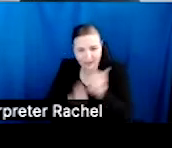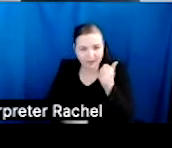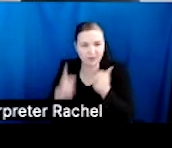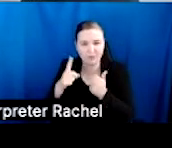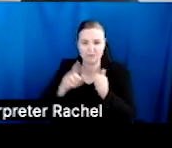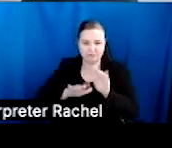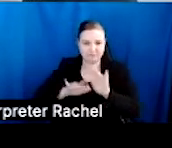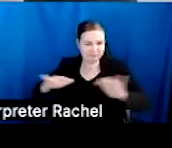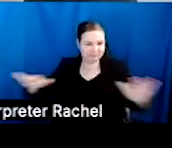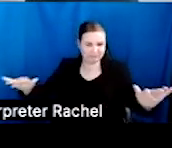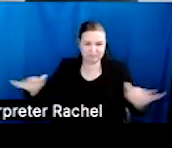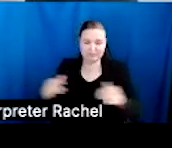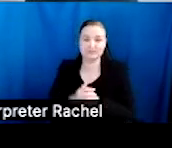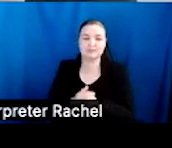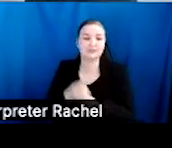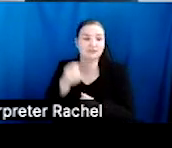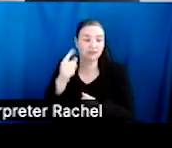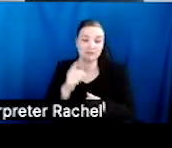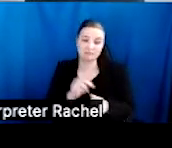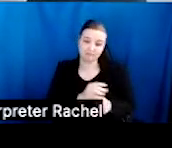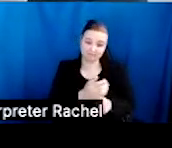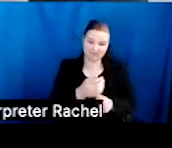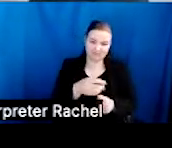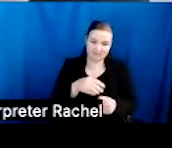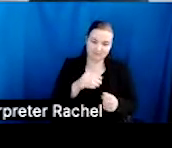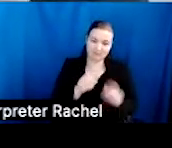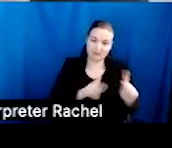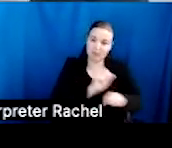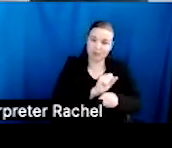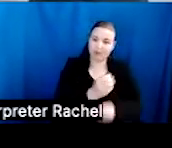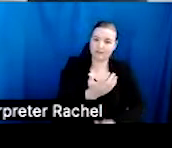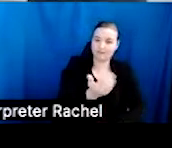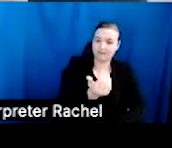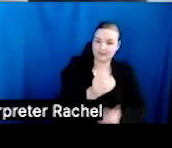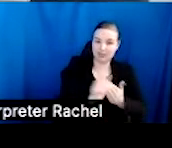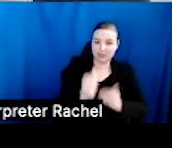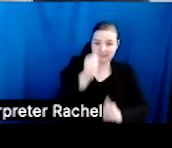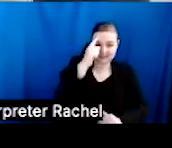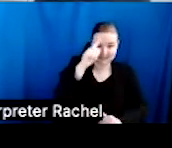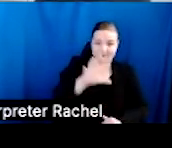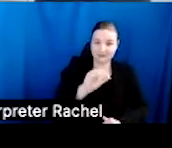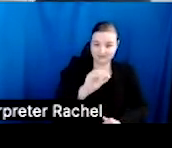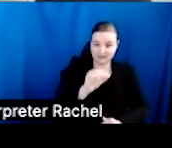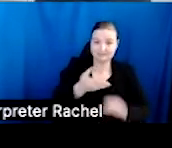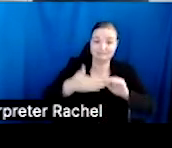services in the store up from $15.50 to a minimum of $18 an hour when it went into effect - that